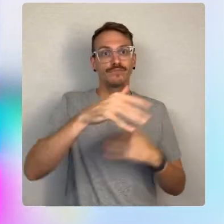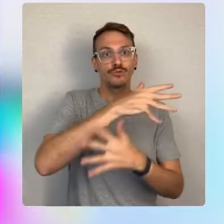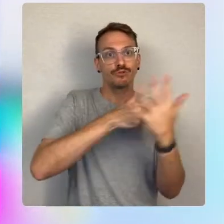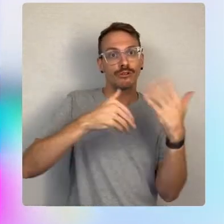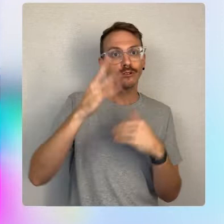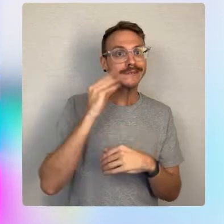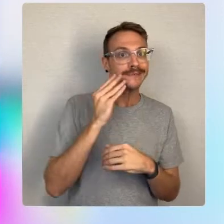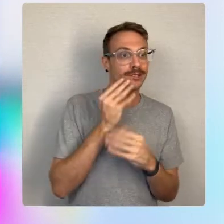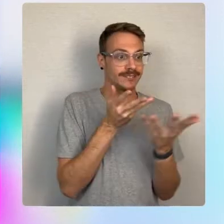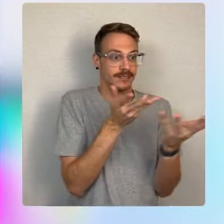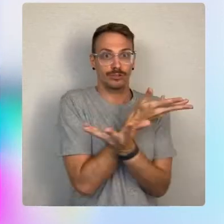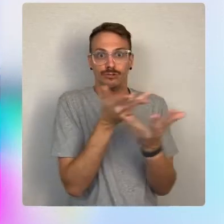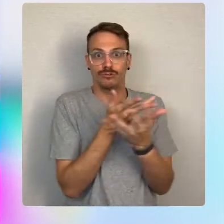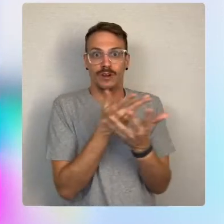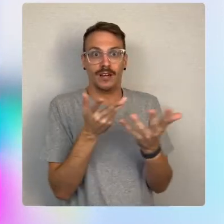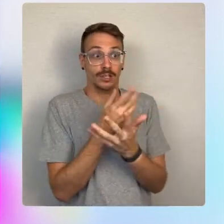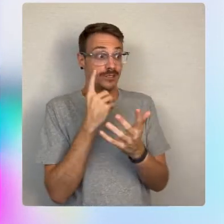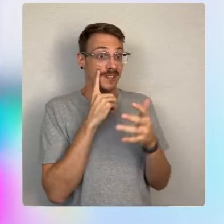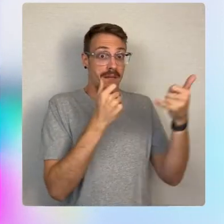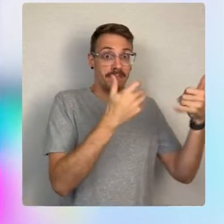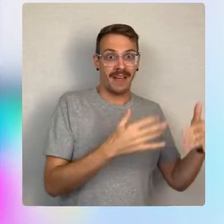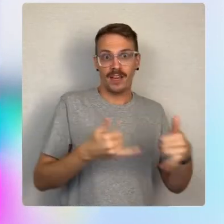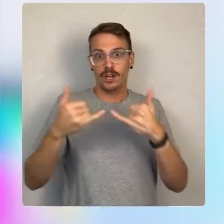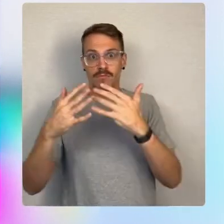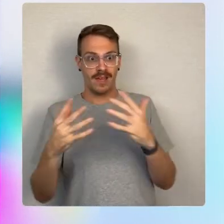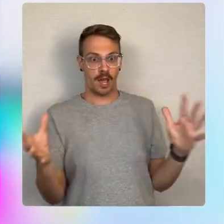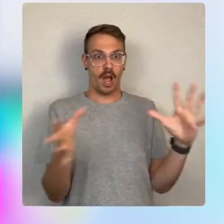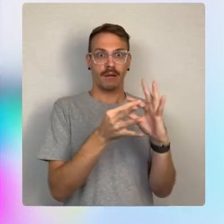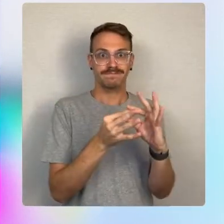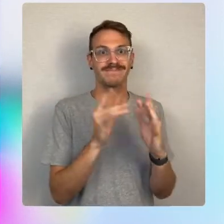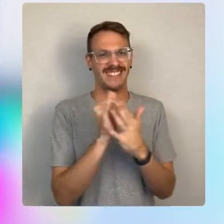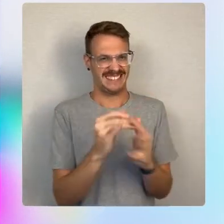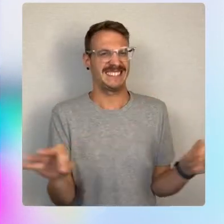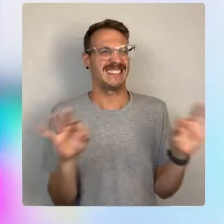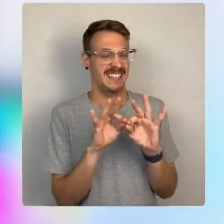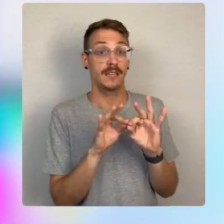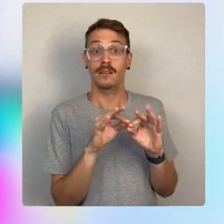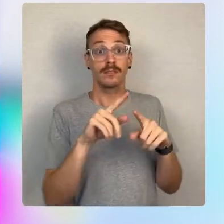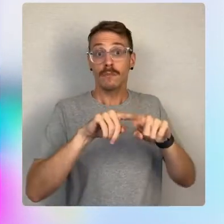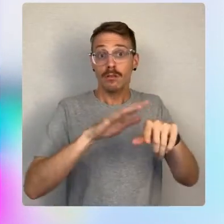interaction between players is key. And depending on the game, that could be any combination of voice chat,